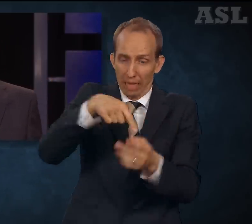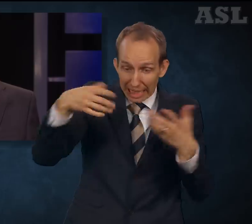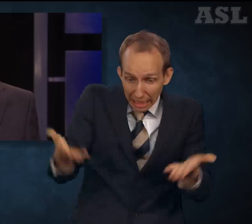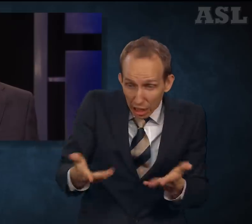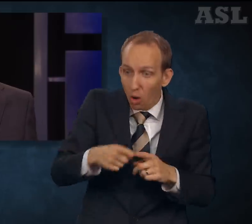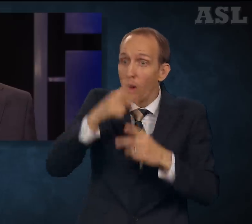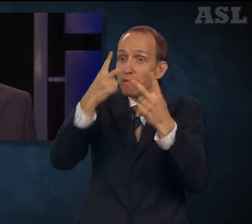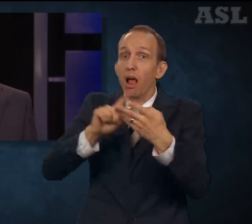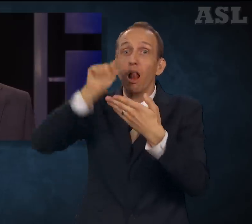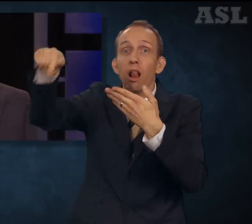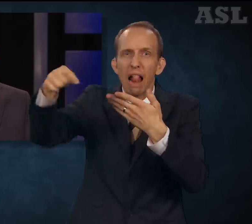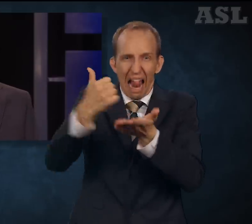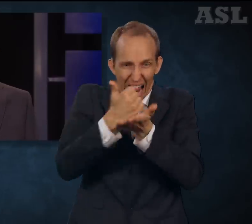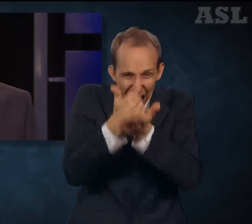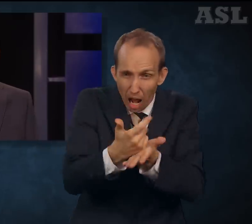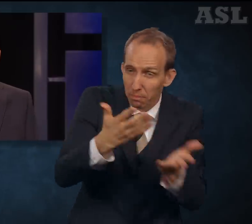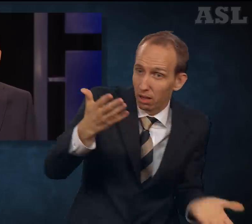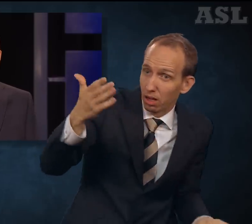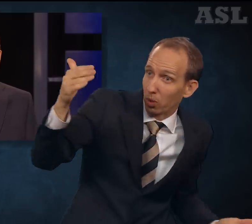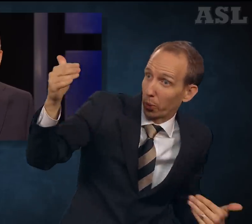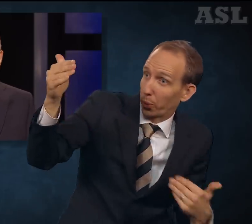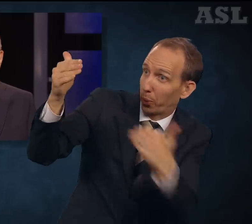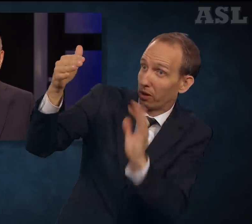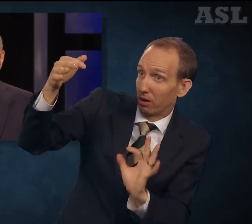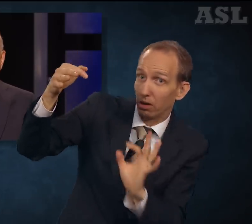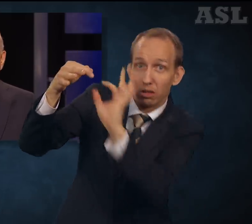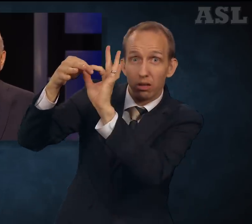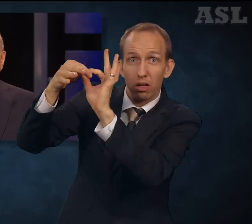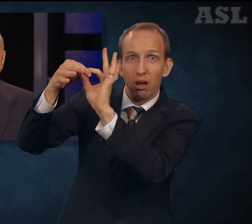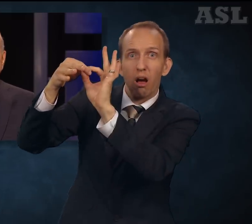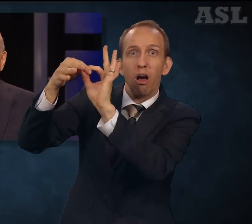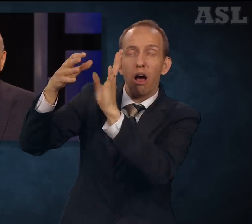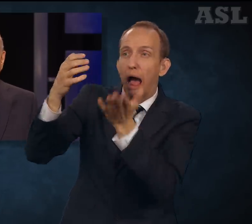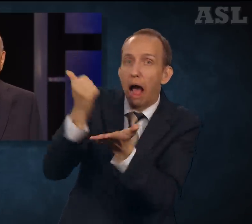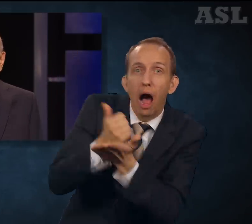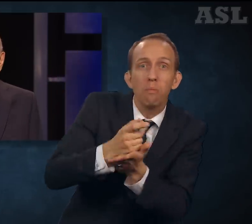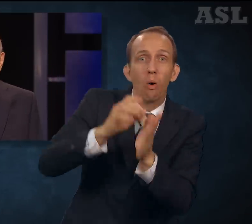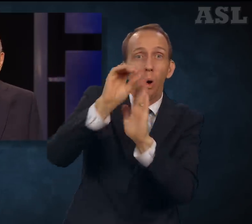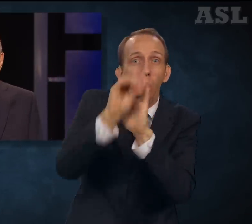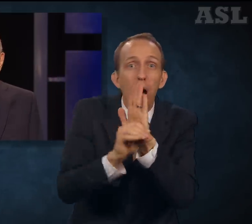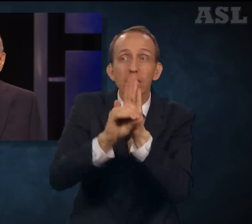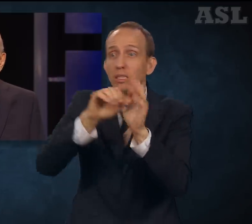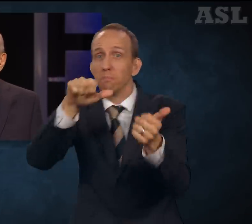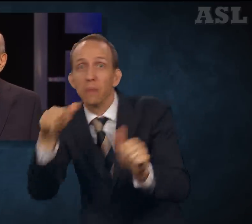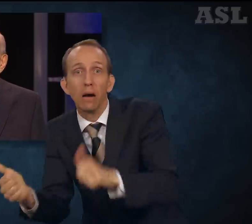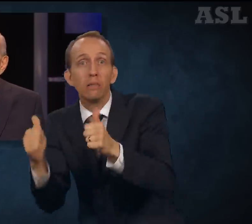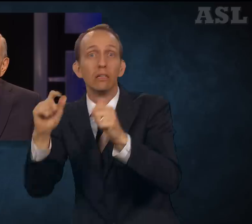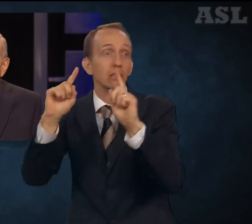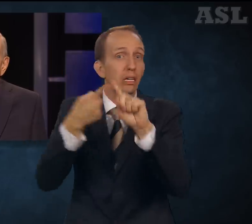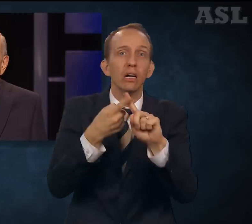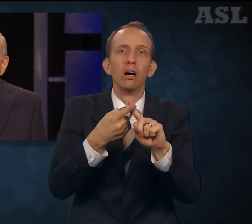OF THE VEIL--TAKE A STEP